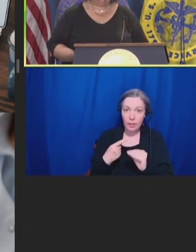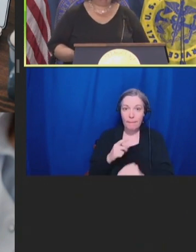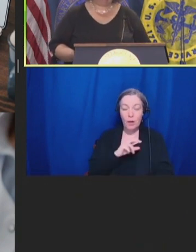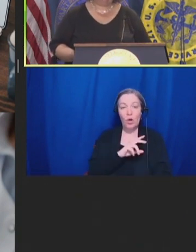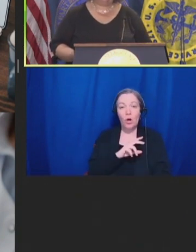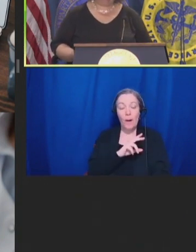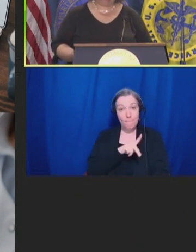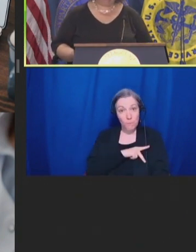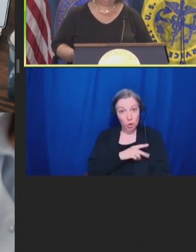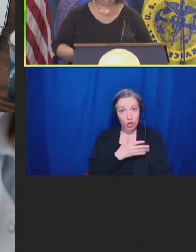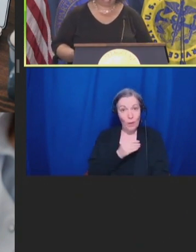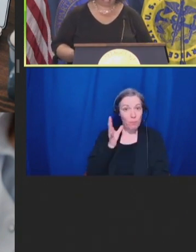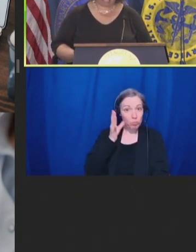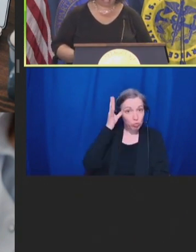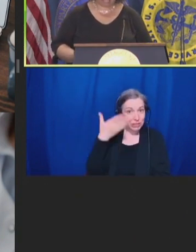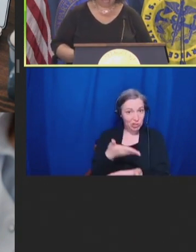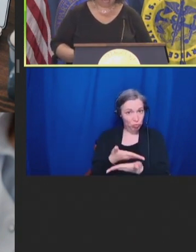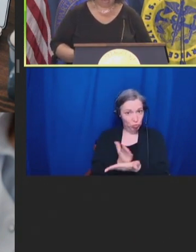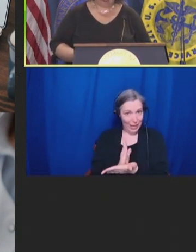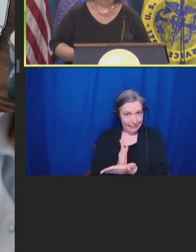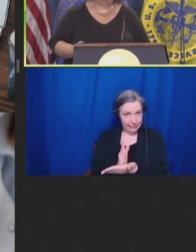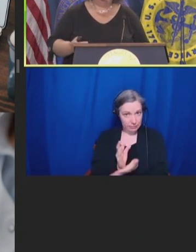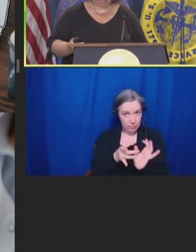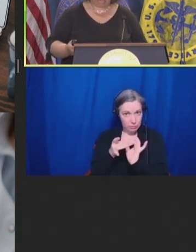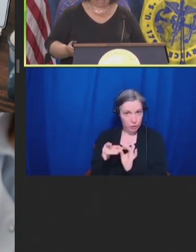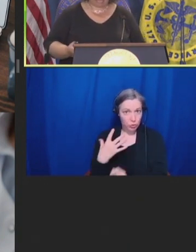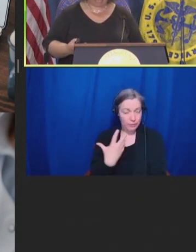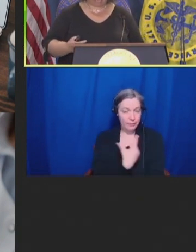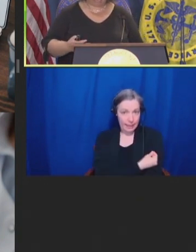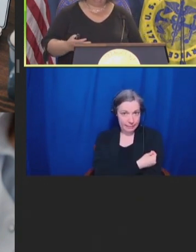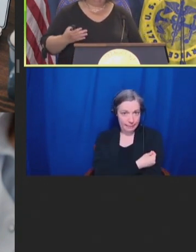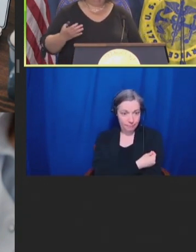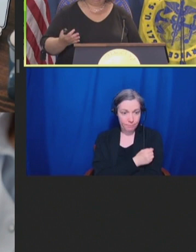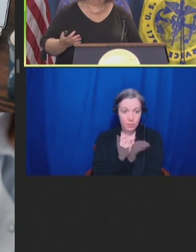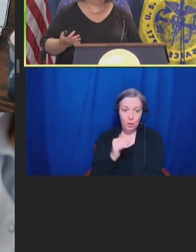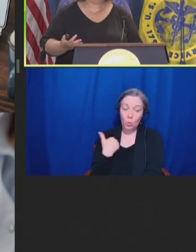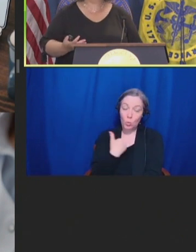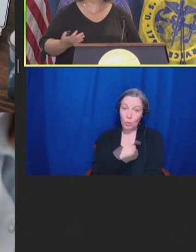when receiving vaccinations. We need to consider this in our knowledge and